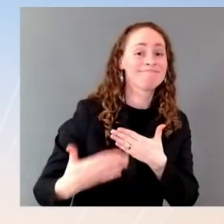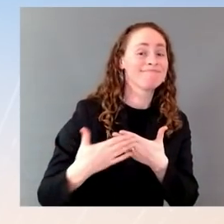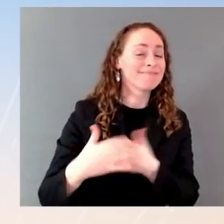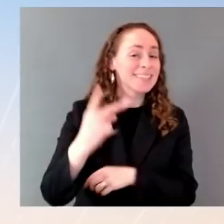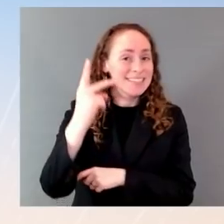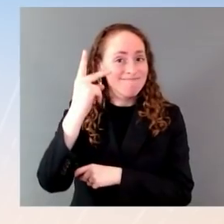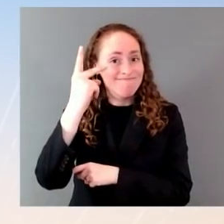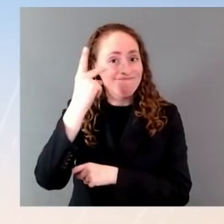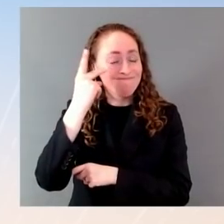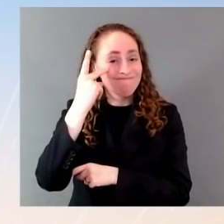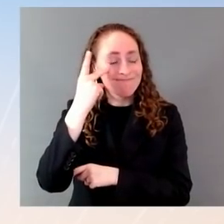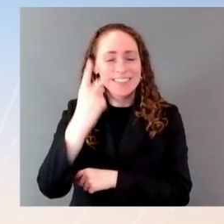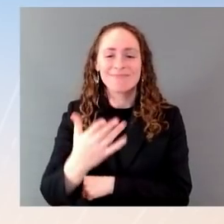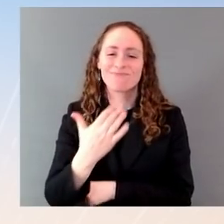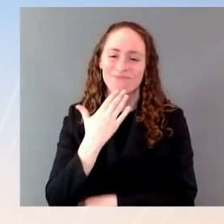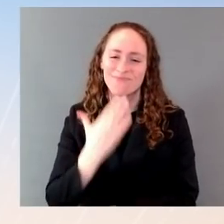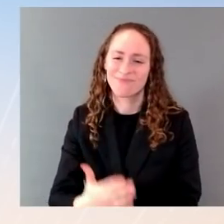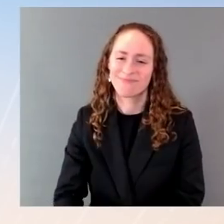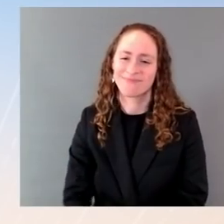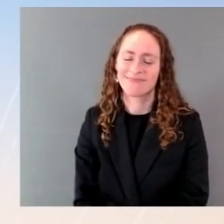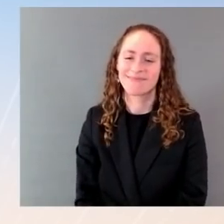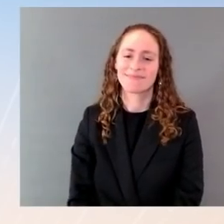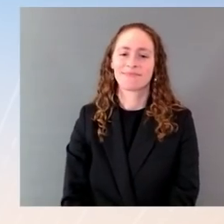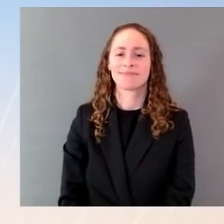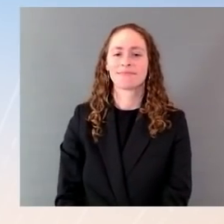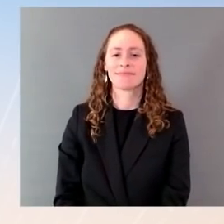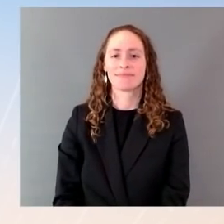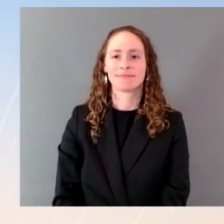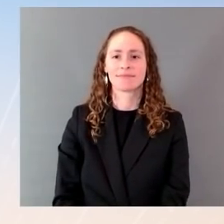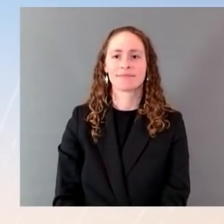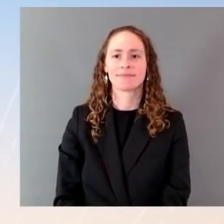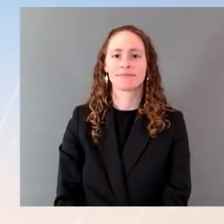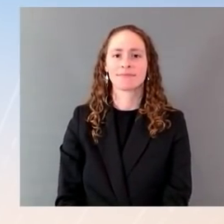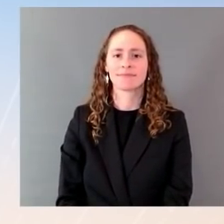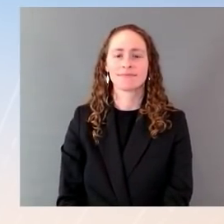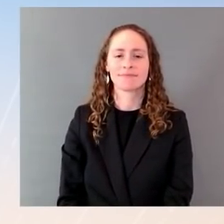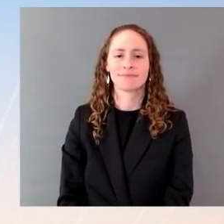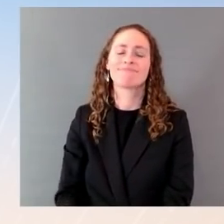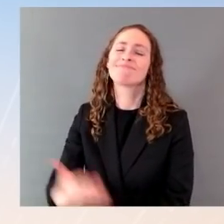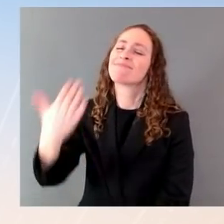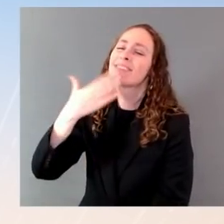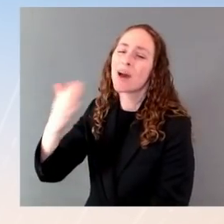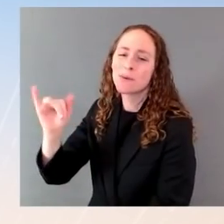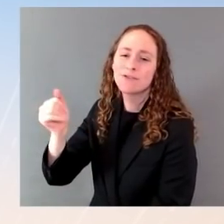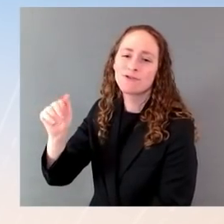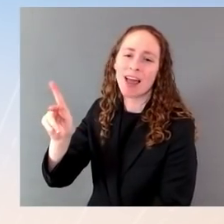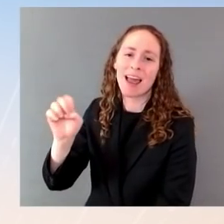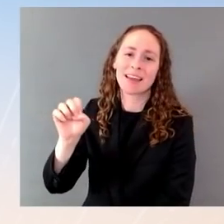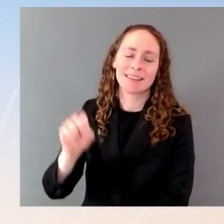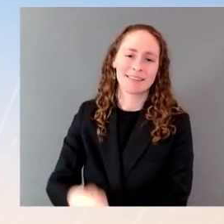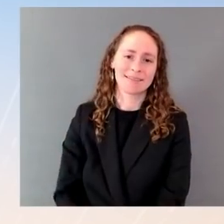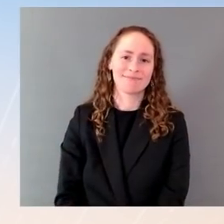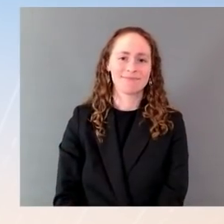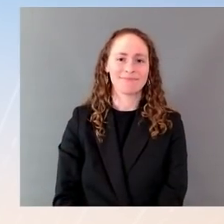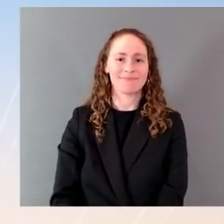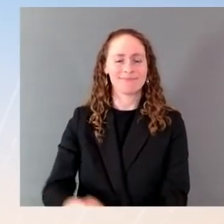Ms. Psaki: Okay. Thank you, Jake. You're welcome back anytime -- I think I can speak for the group. Okay, I just have a couple of items